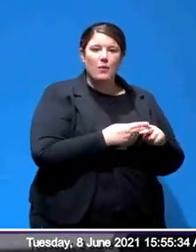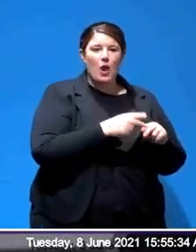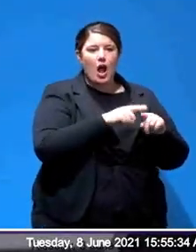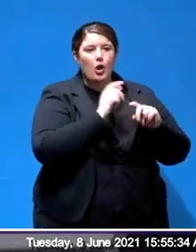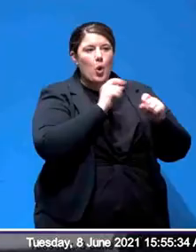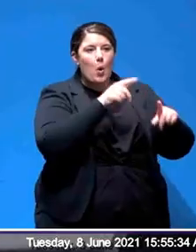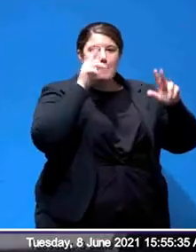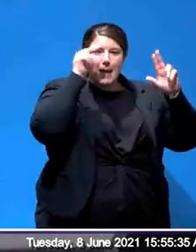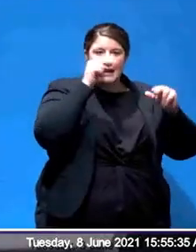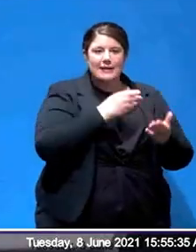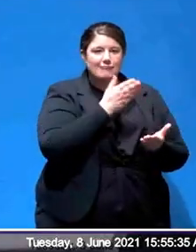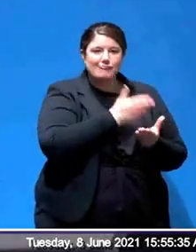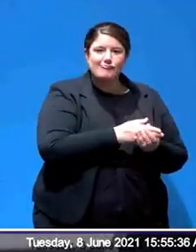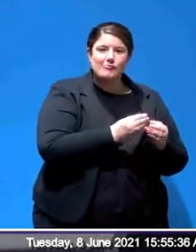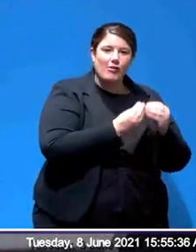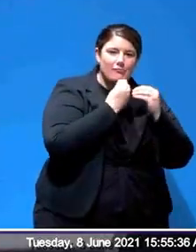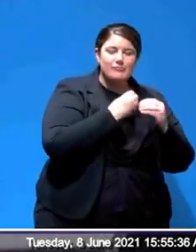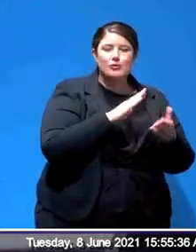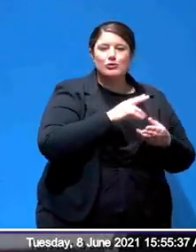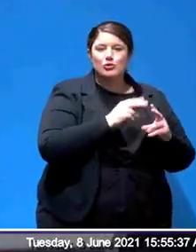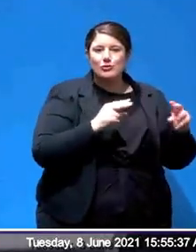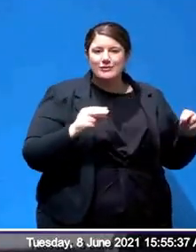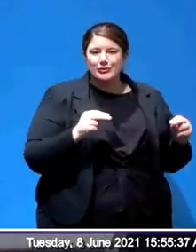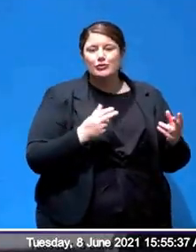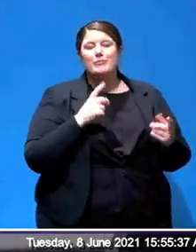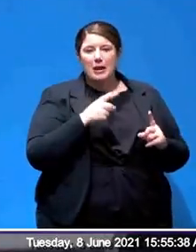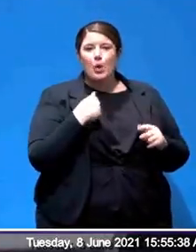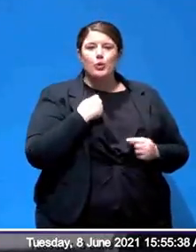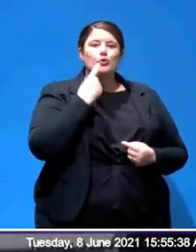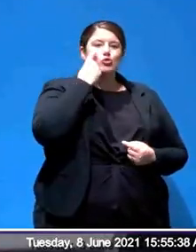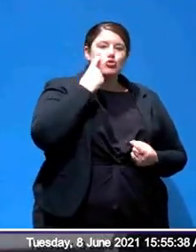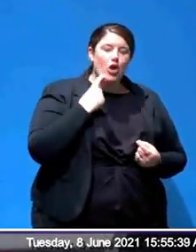But it is something that we have put a lot of time and effort into over the